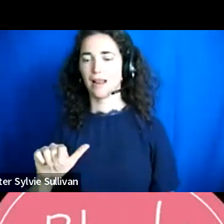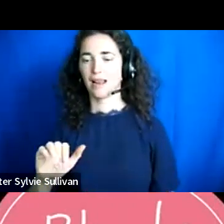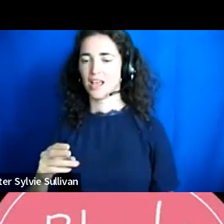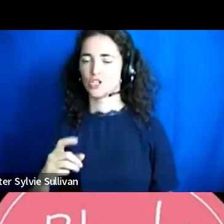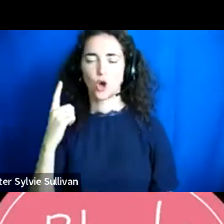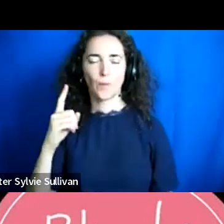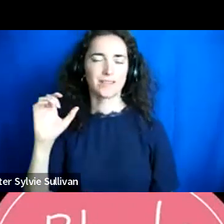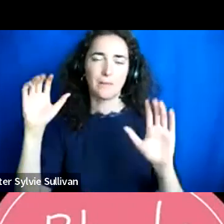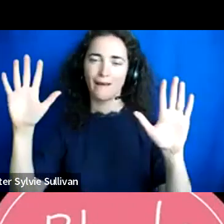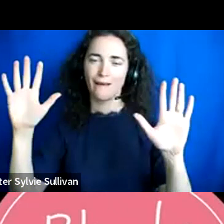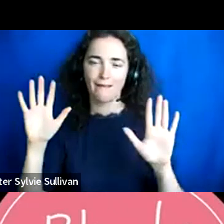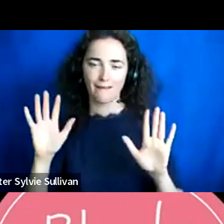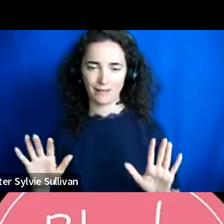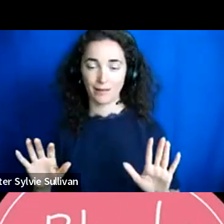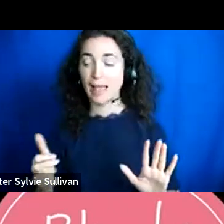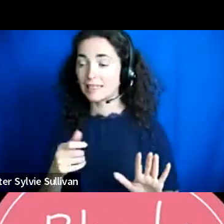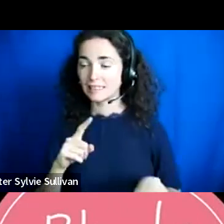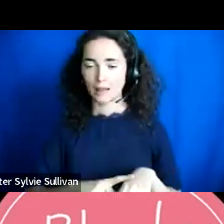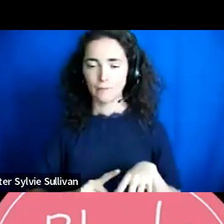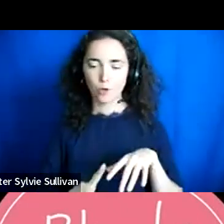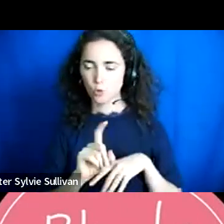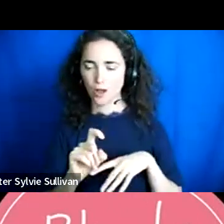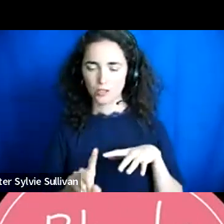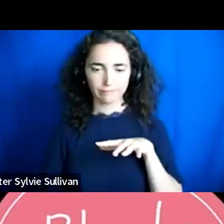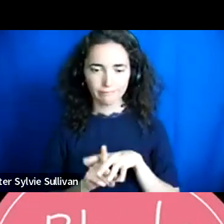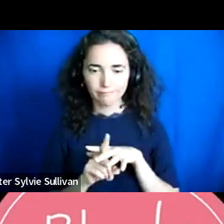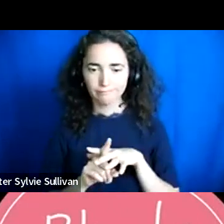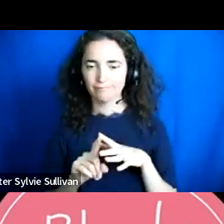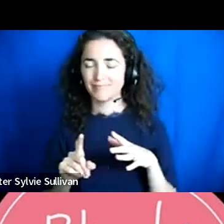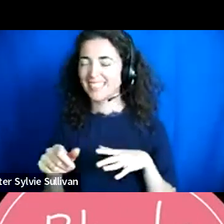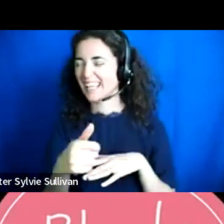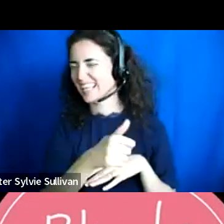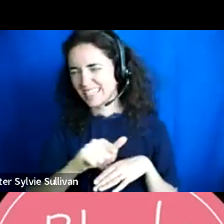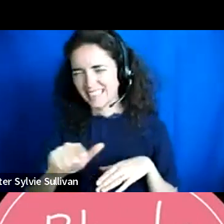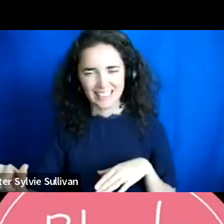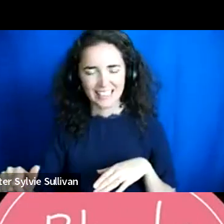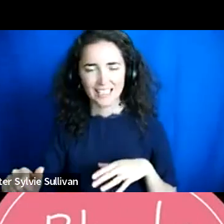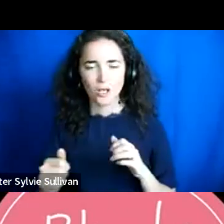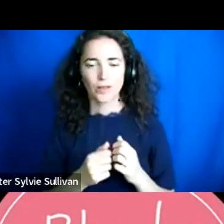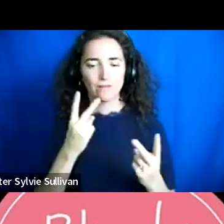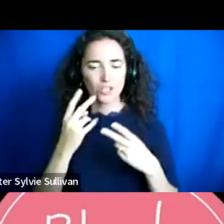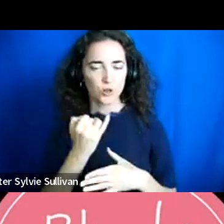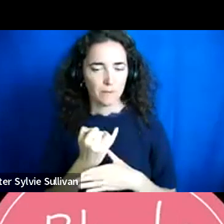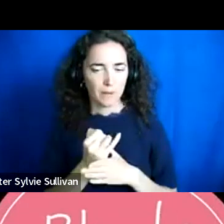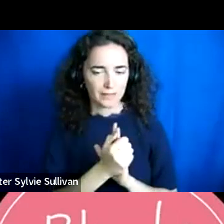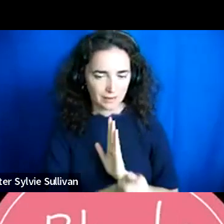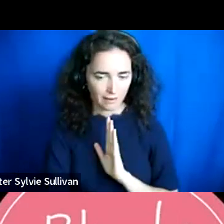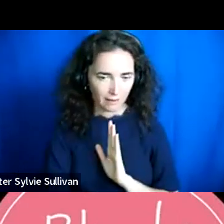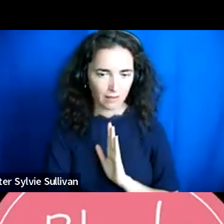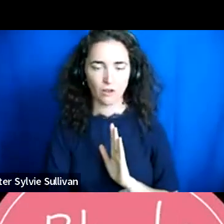Whenever we have questions regarding anything with visual impairment skills, whether it's real pain.